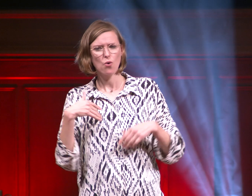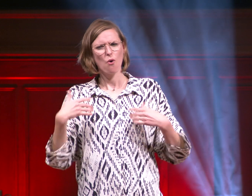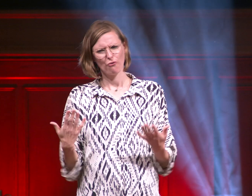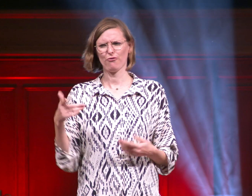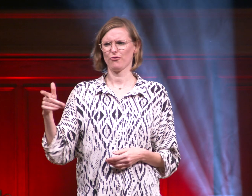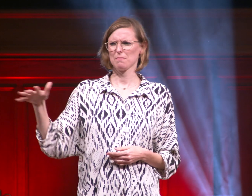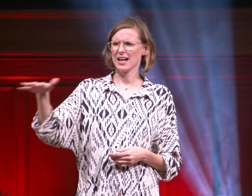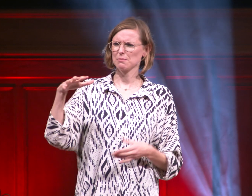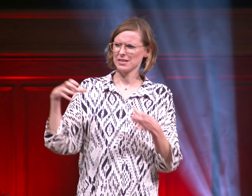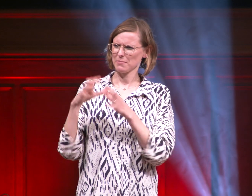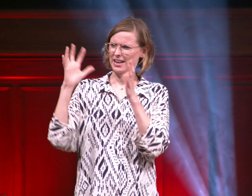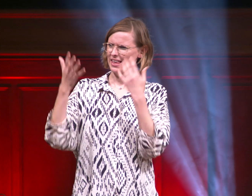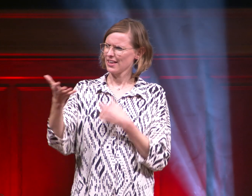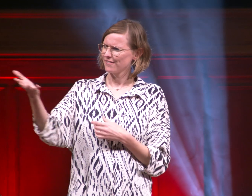Am I the person with the disability